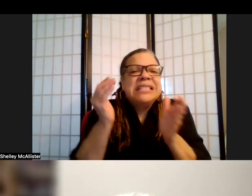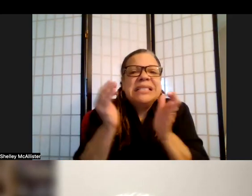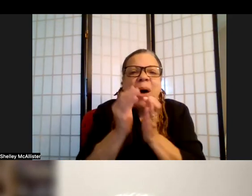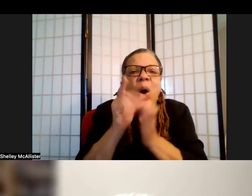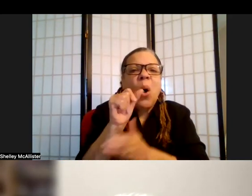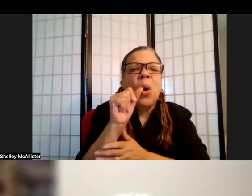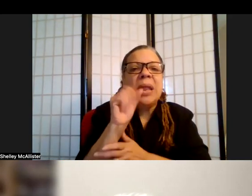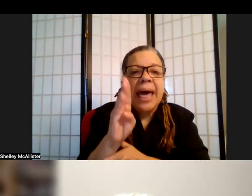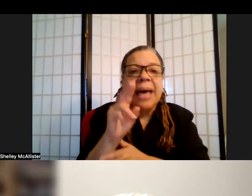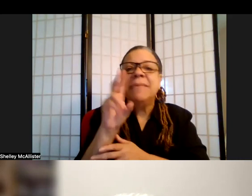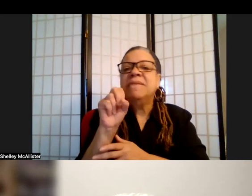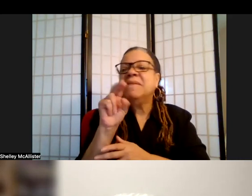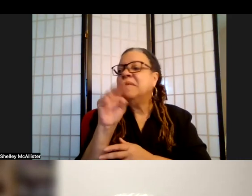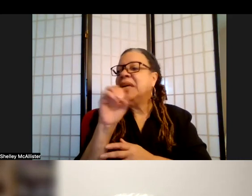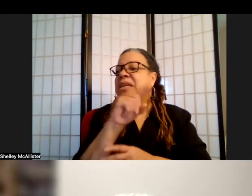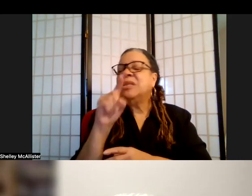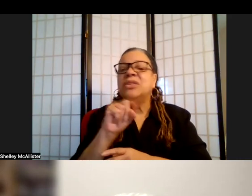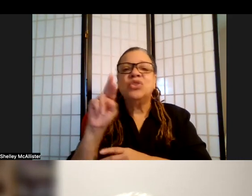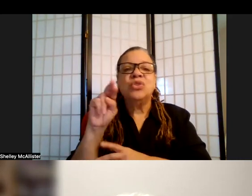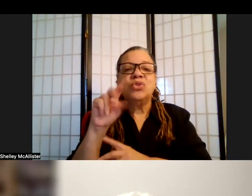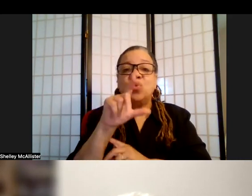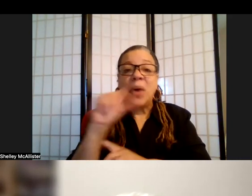These are these are the real heroes of the whole story.